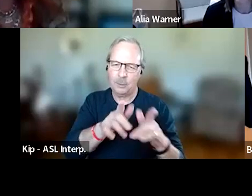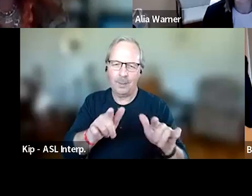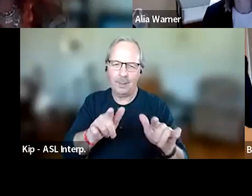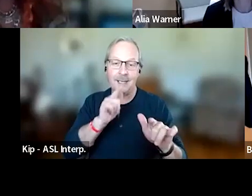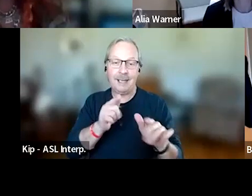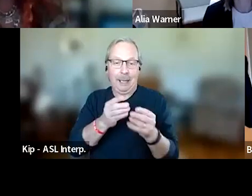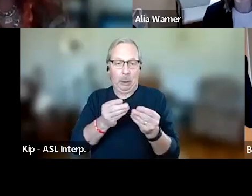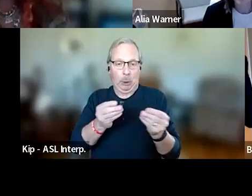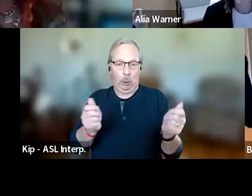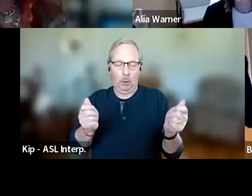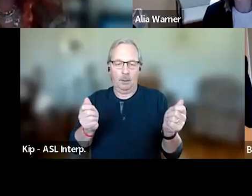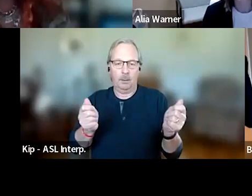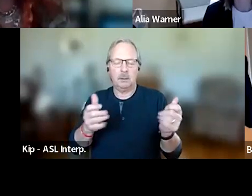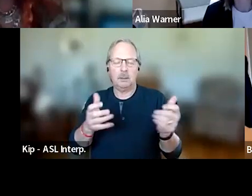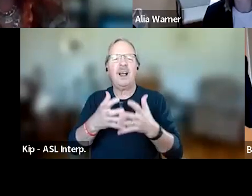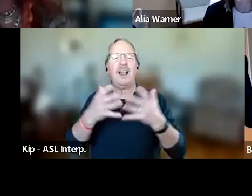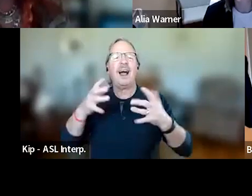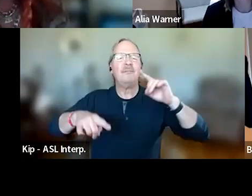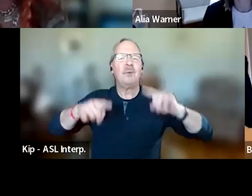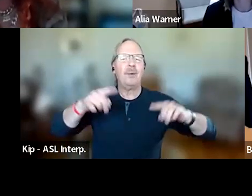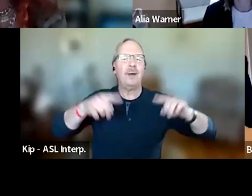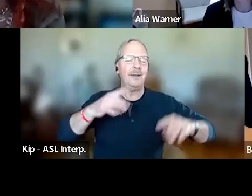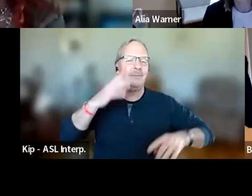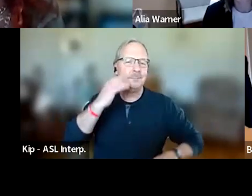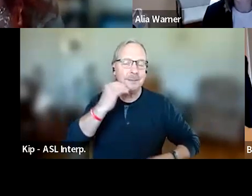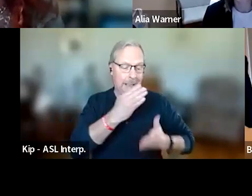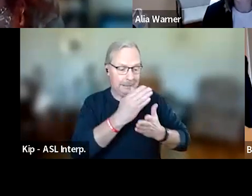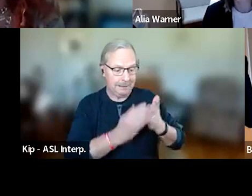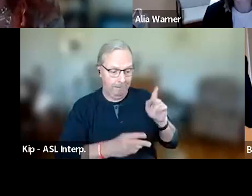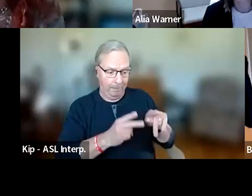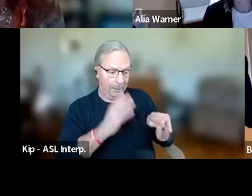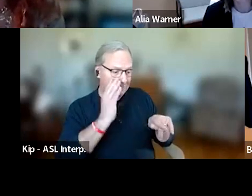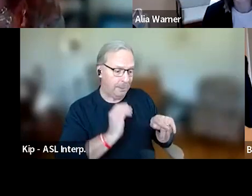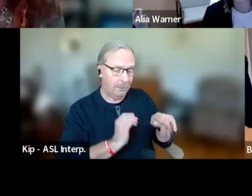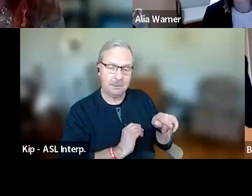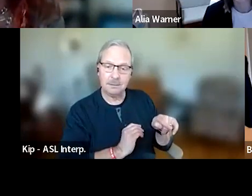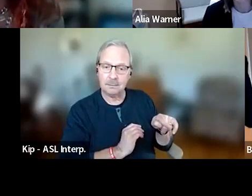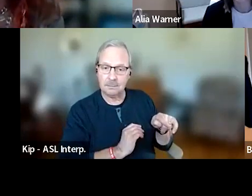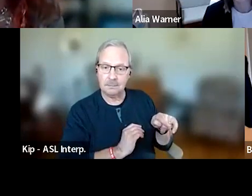But there's a lot of variety of experience. Some people can experience episodes, you know,